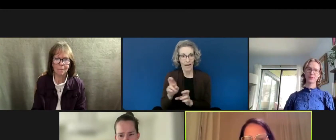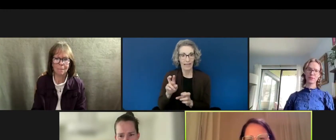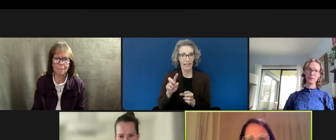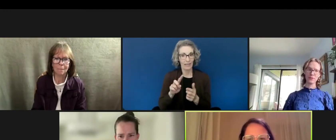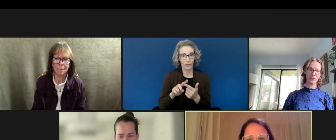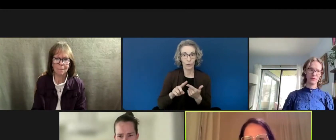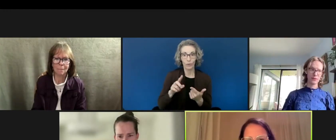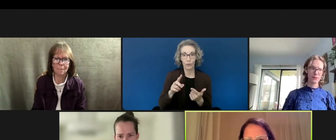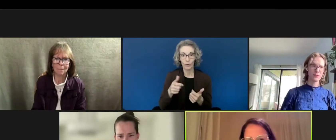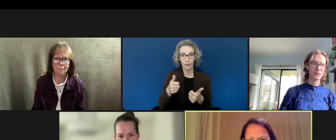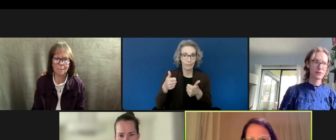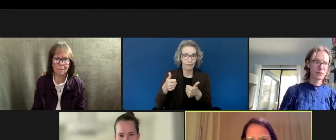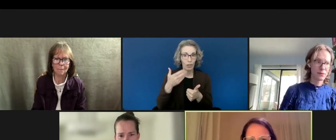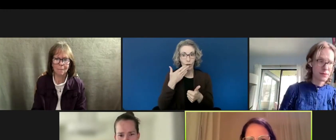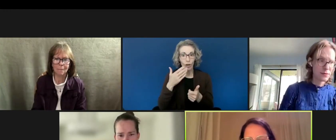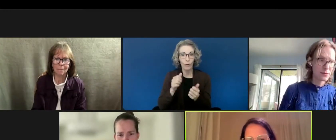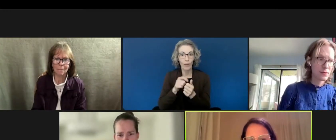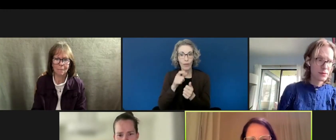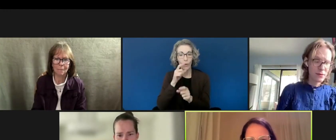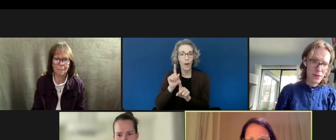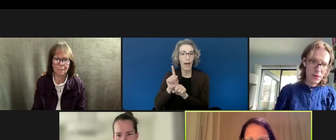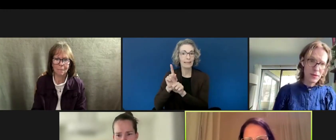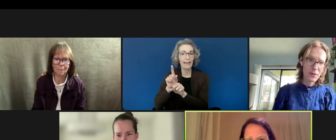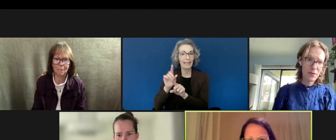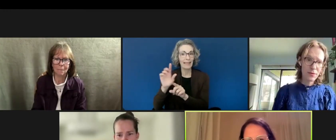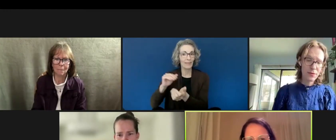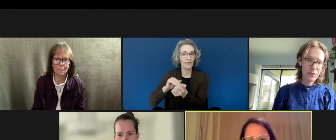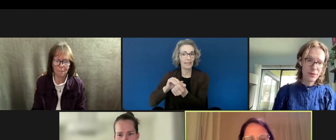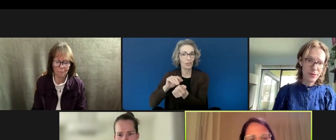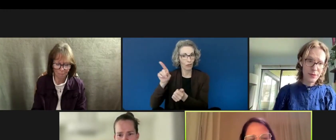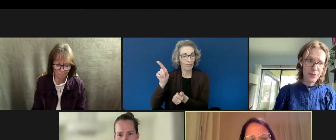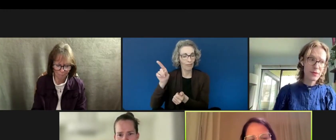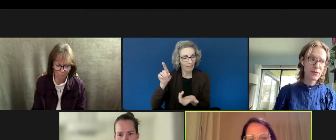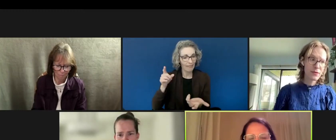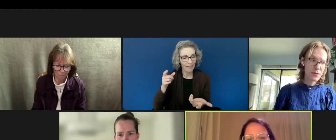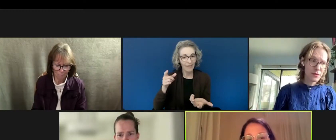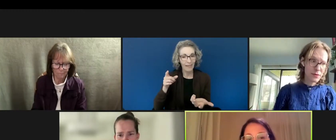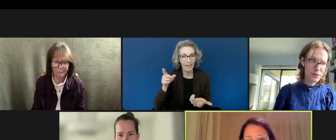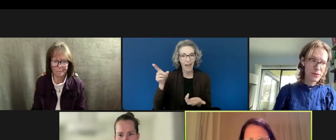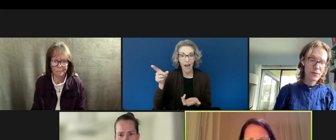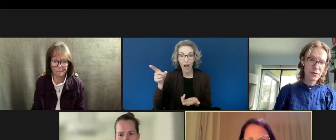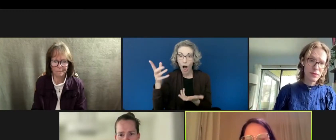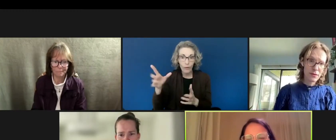with the attending that is already a bit thinking that we're slow.